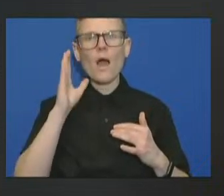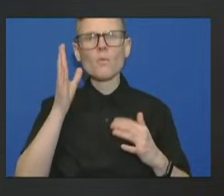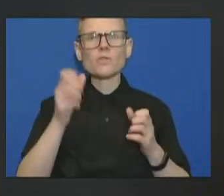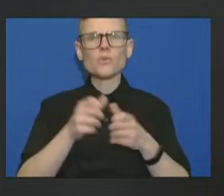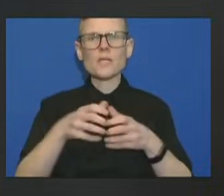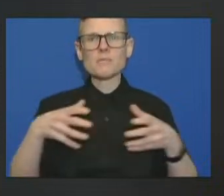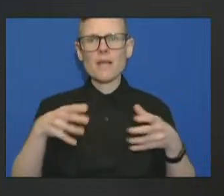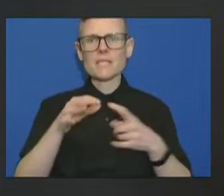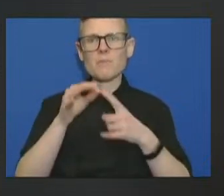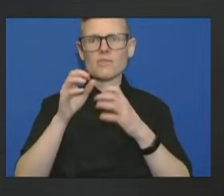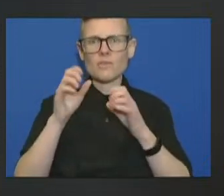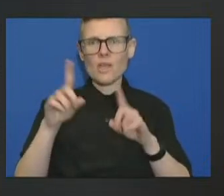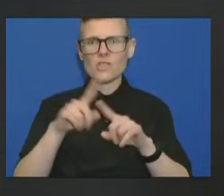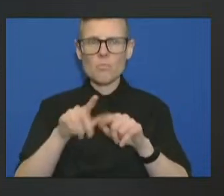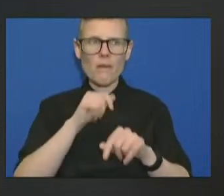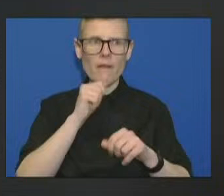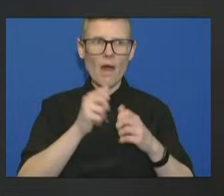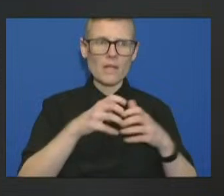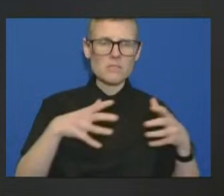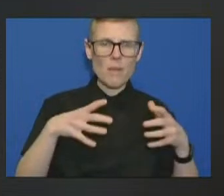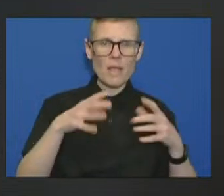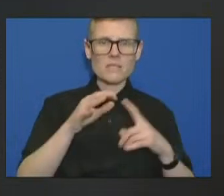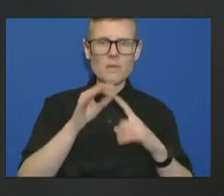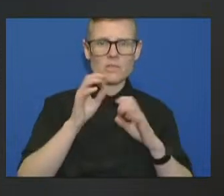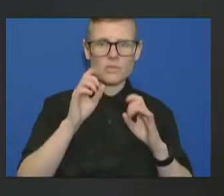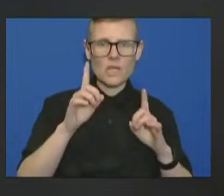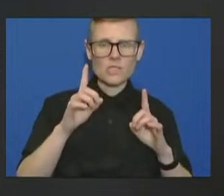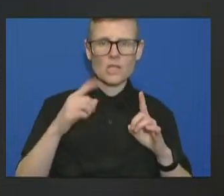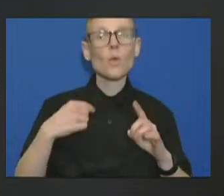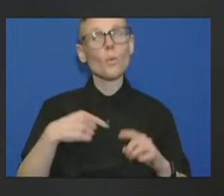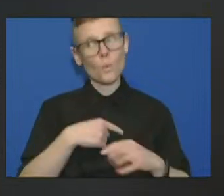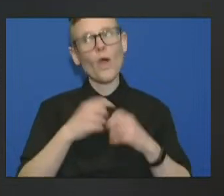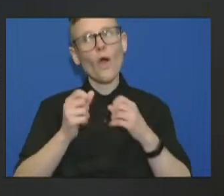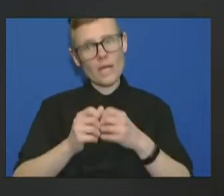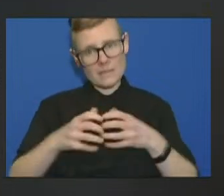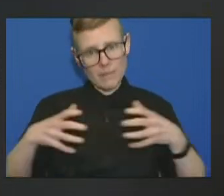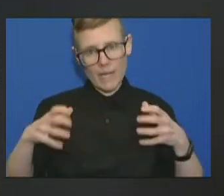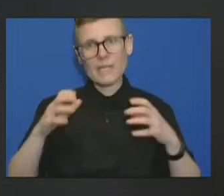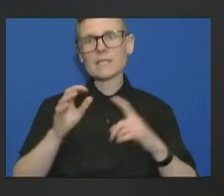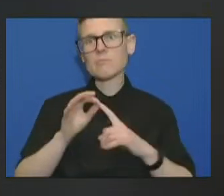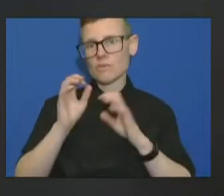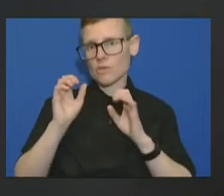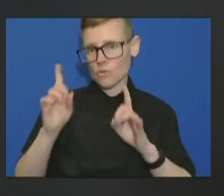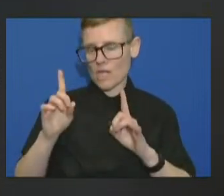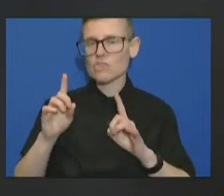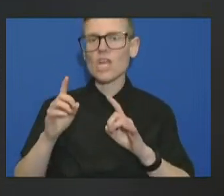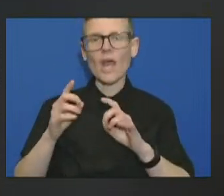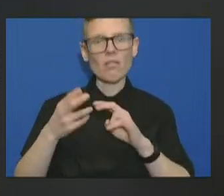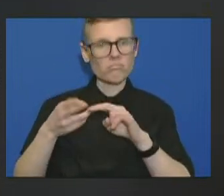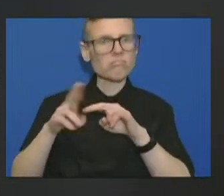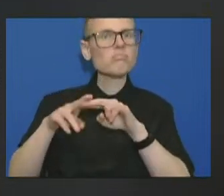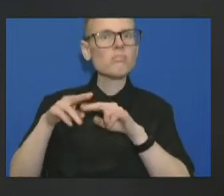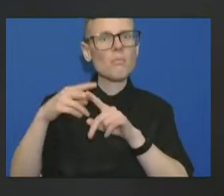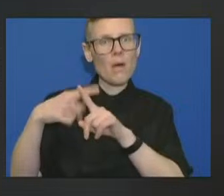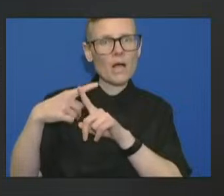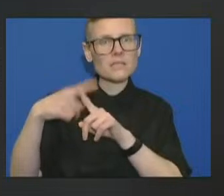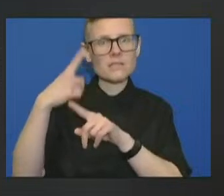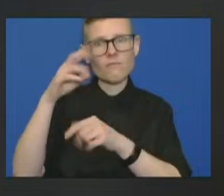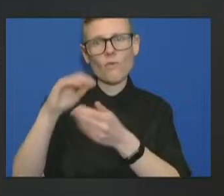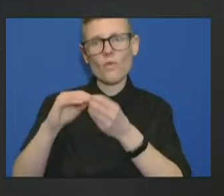question about, you know, why would you expand special education but not expand special